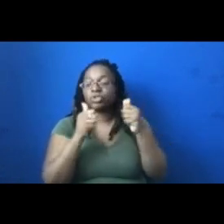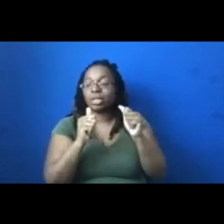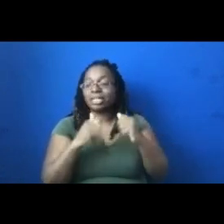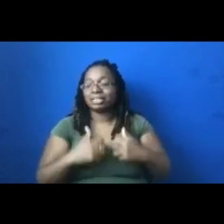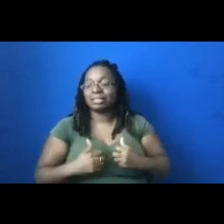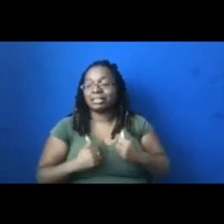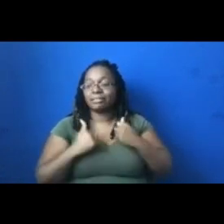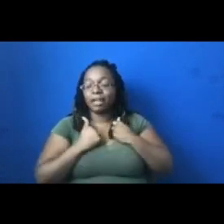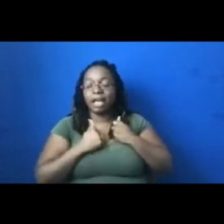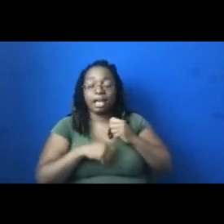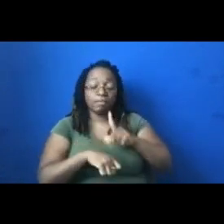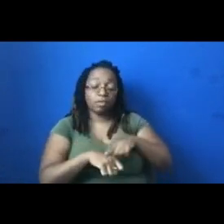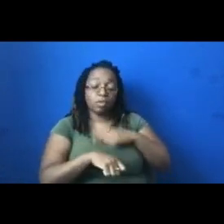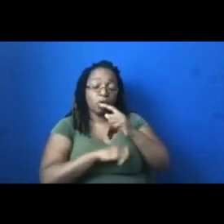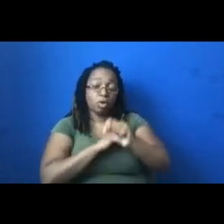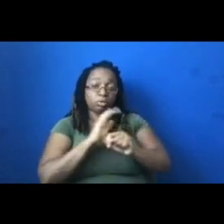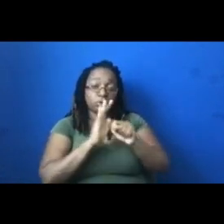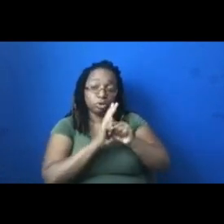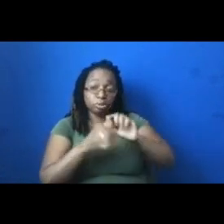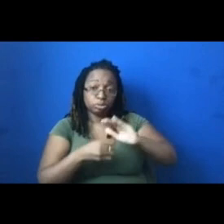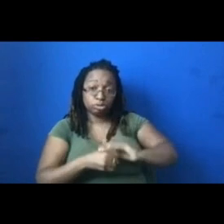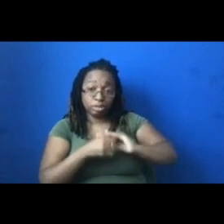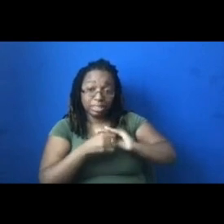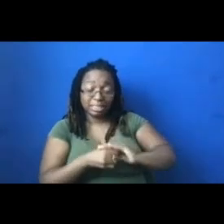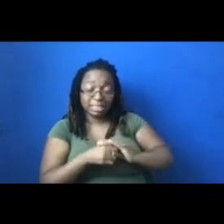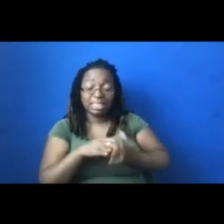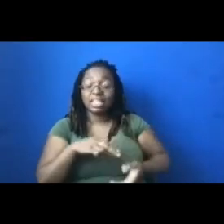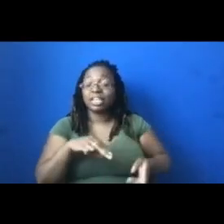for increased frequency or intensity of climate related